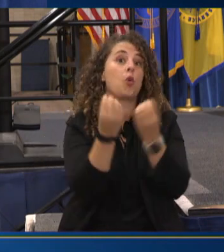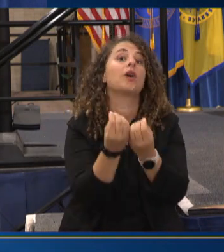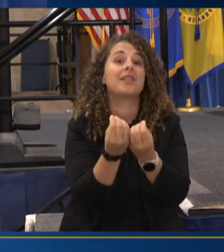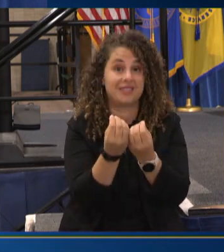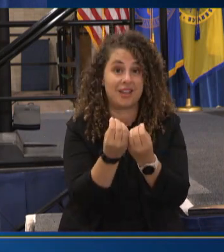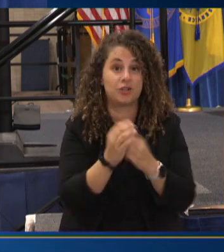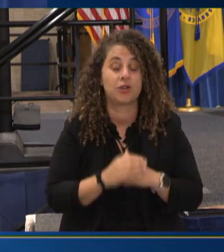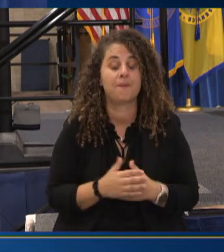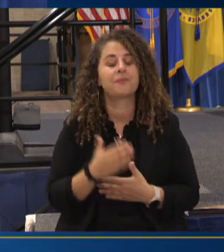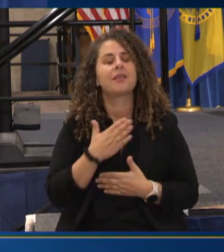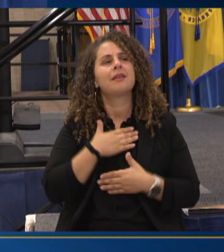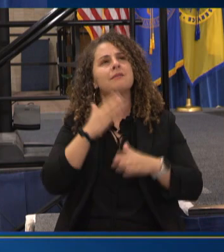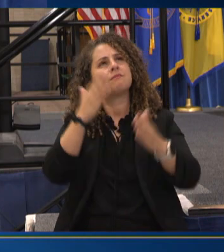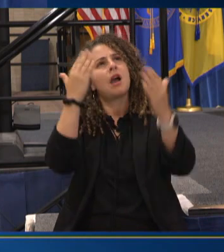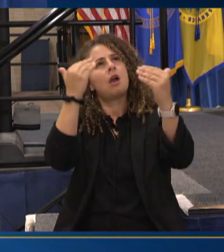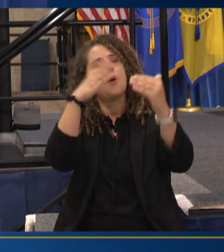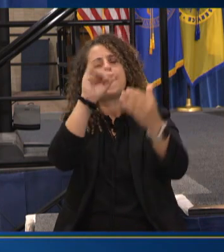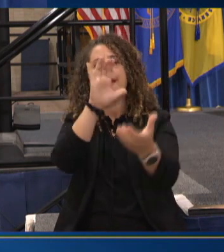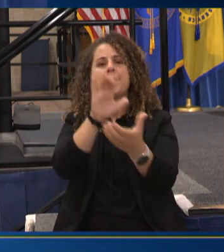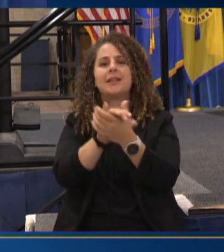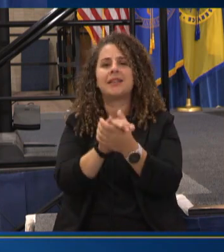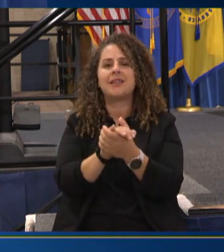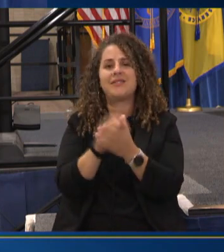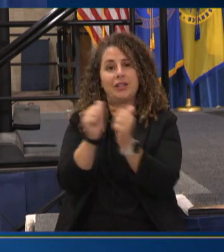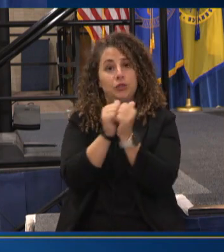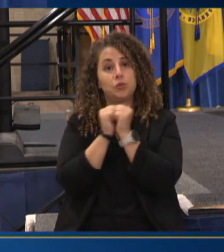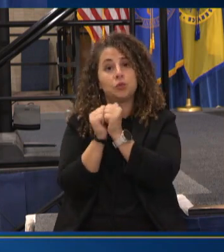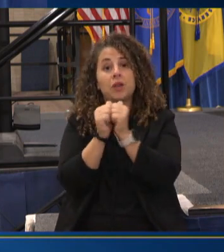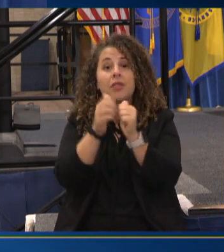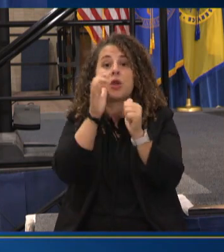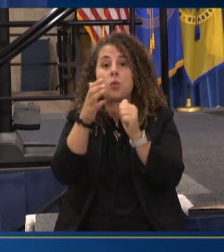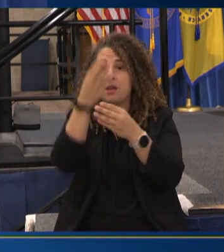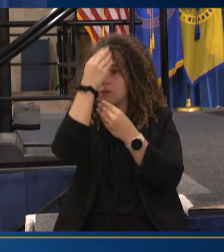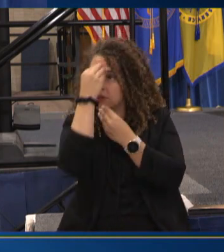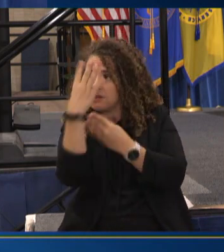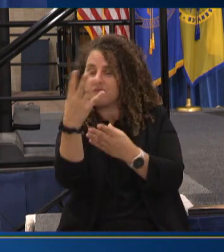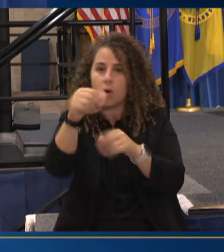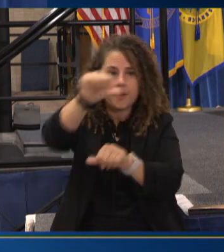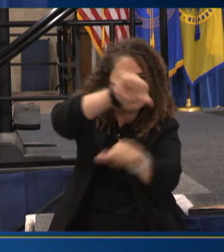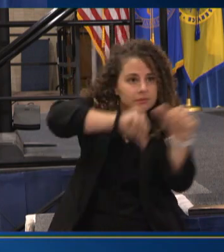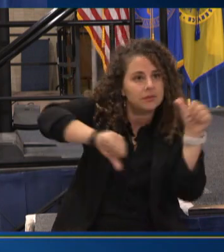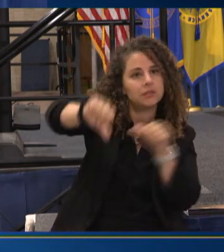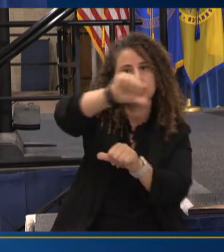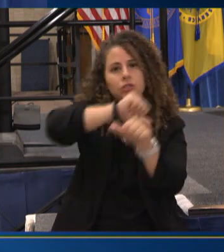My hope and belief are that together we will inform each other, we'll motivate